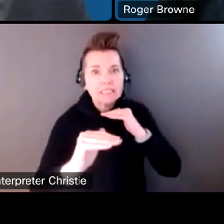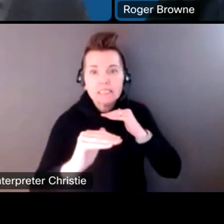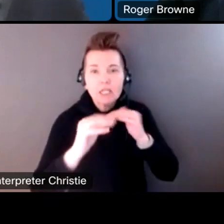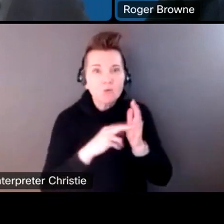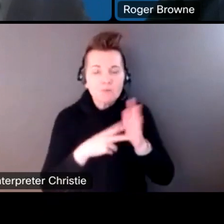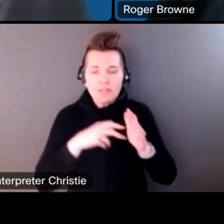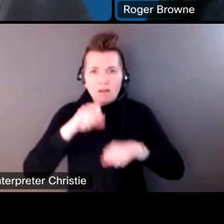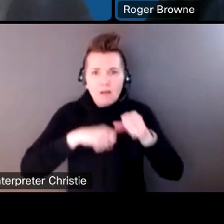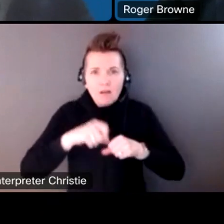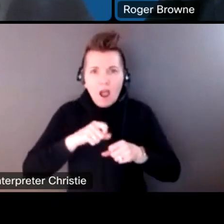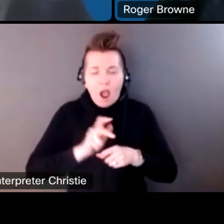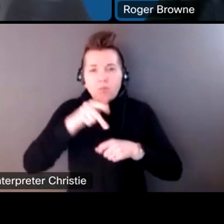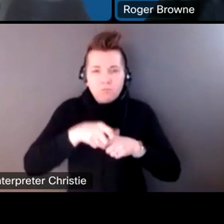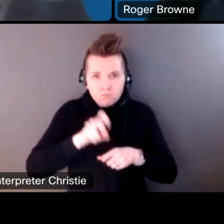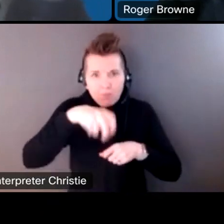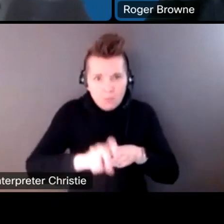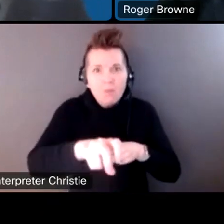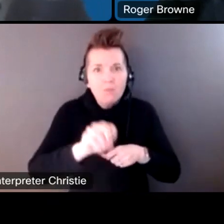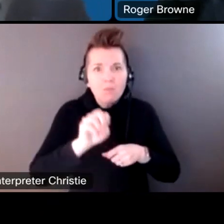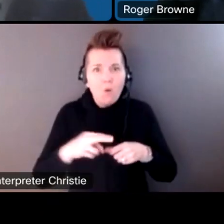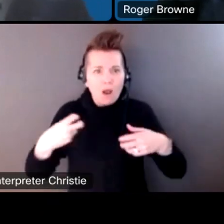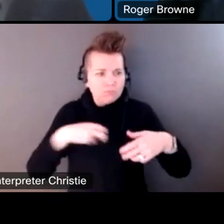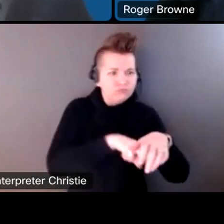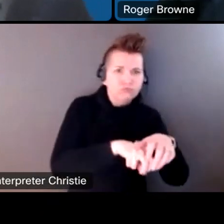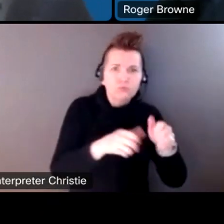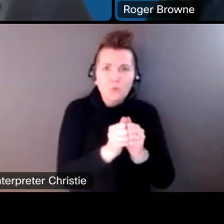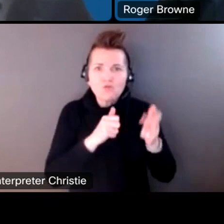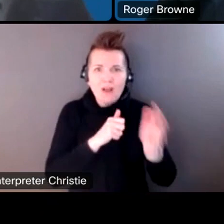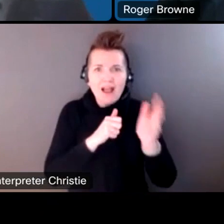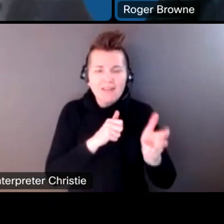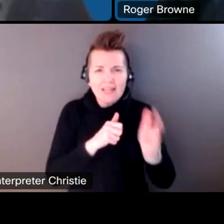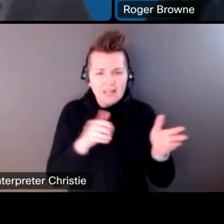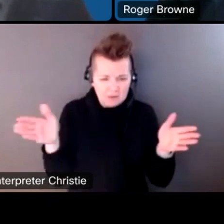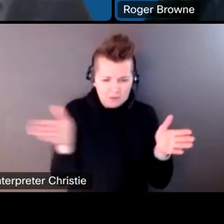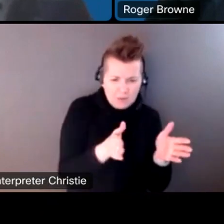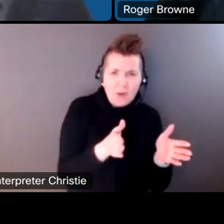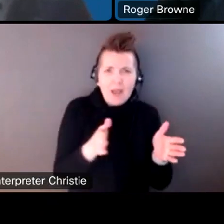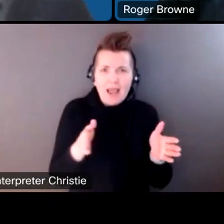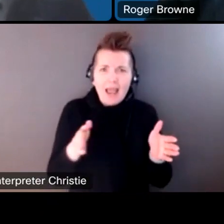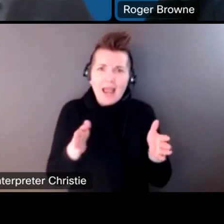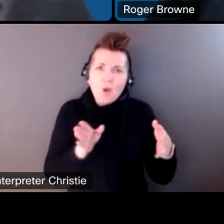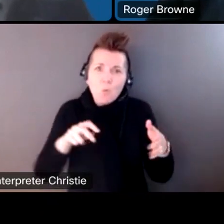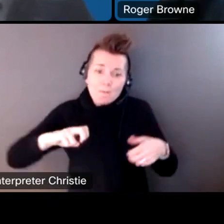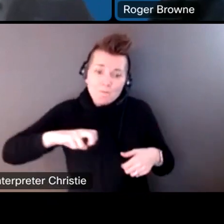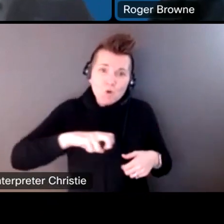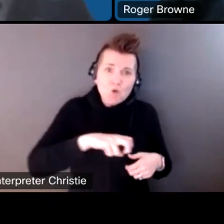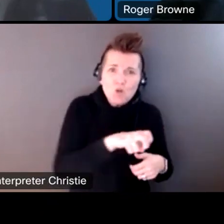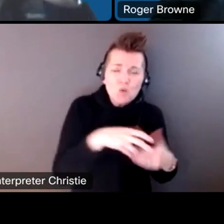and merging with car traffic and reduced lane street, especially as we merge at an angle. It's really stressful.